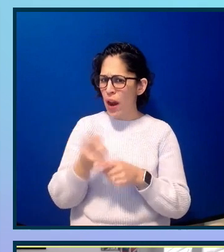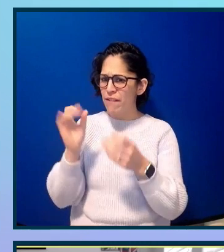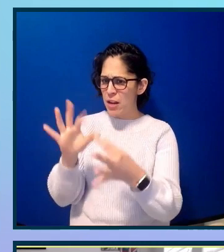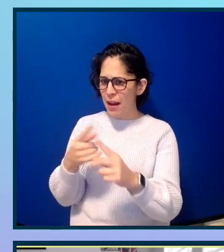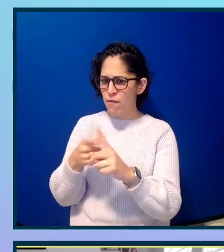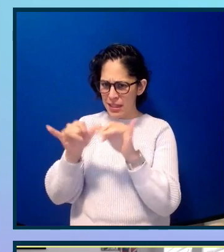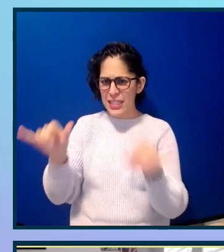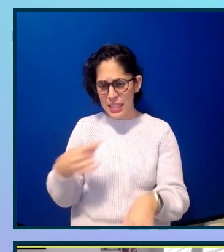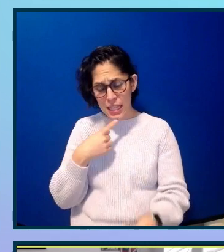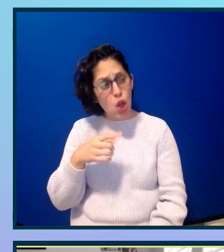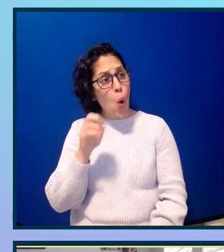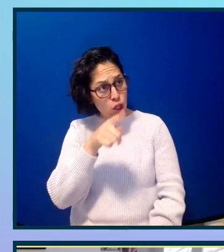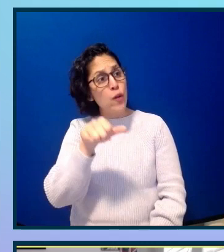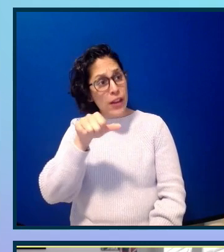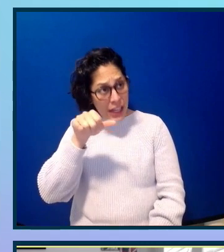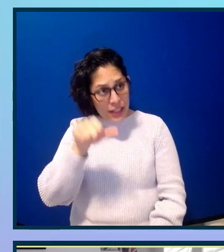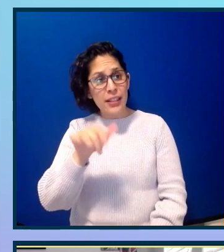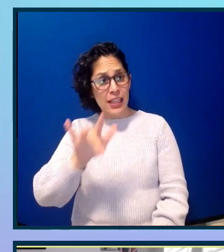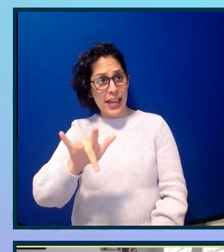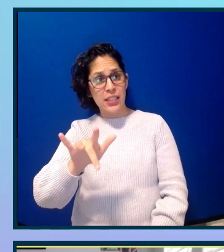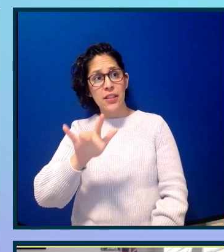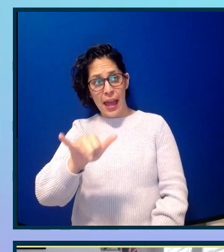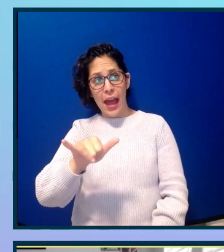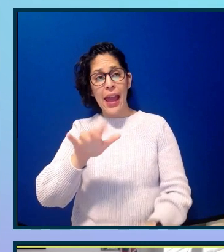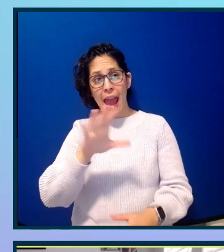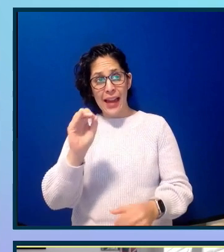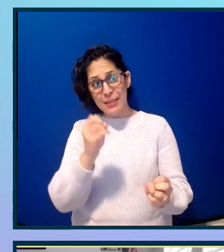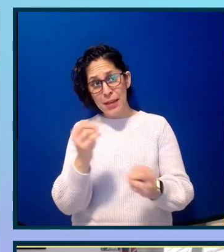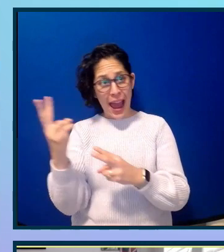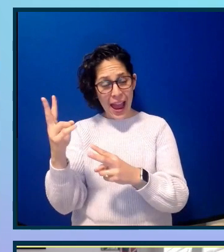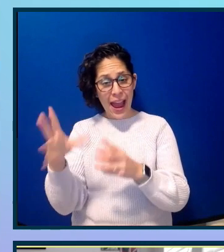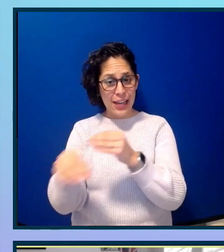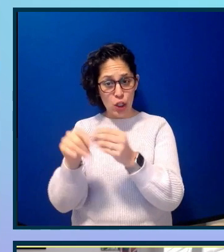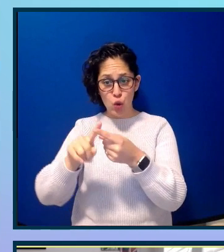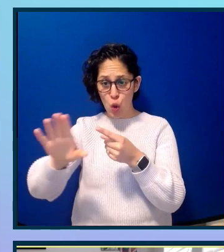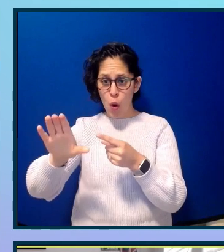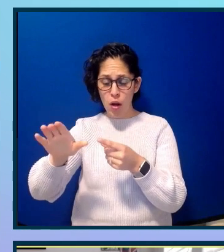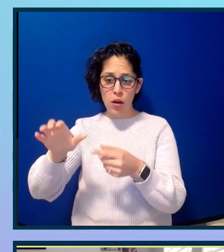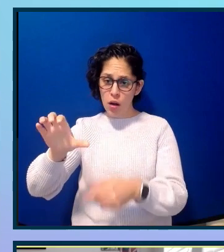that says, "Okay, now this has been added to your cart," then Allison knows that she's successfully made